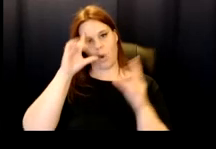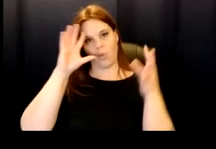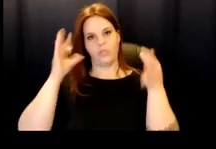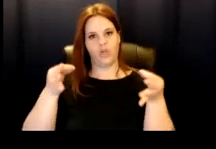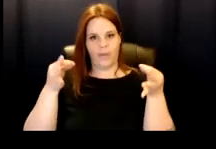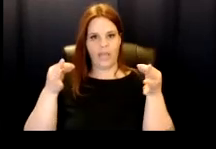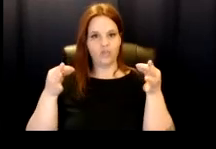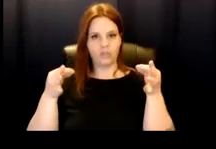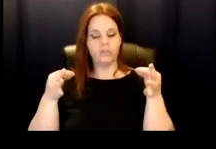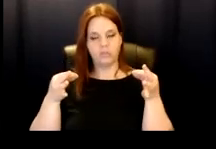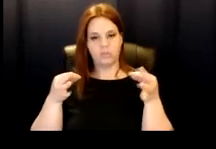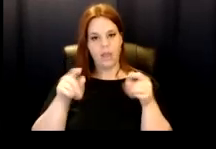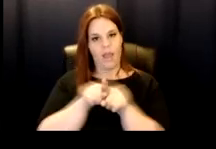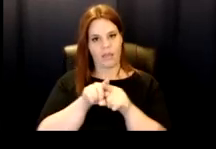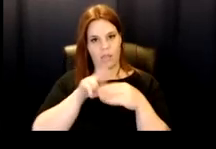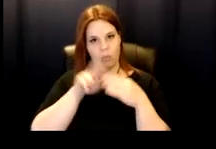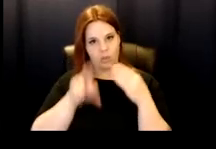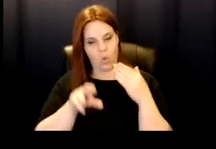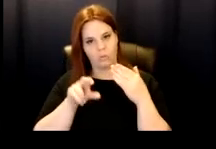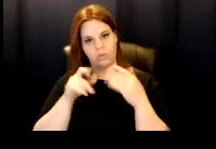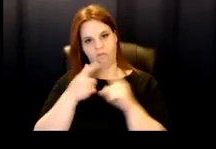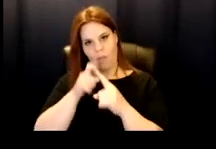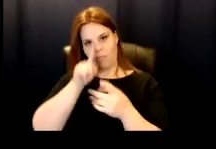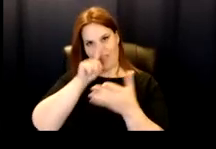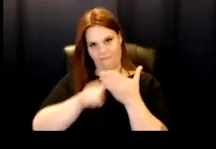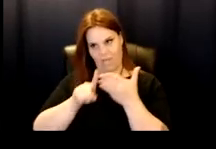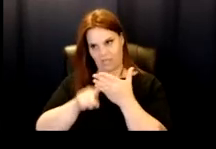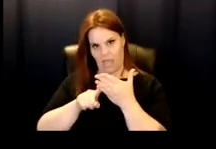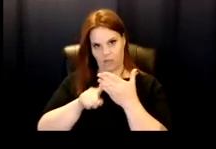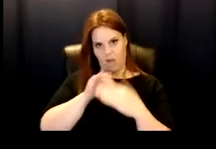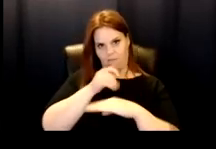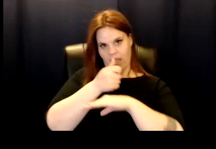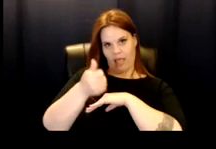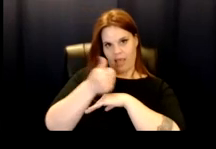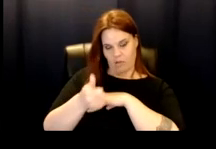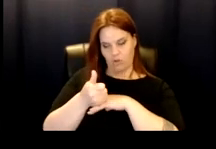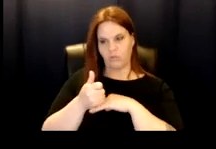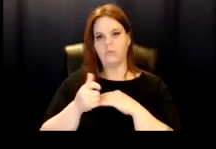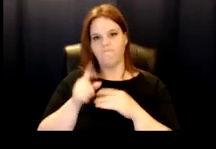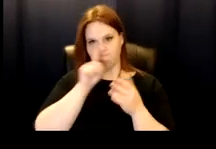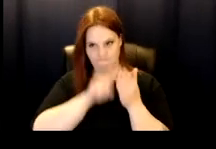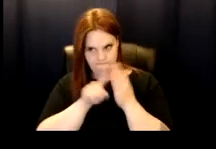as a result of the investigation of the allegation. And we categorize these for most purposes